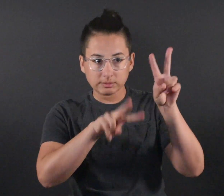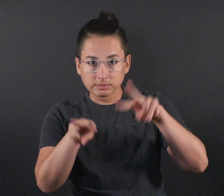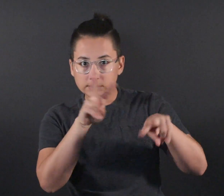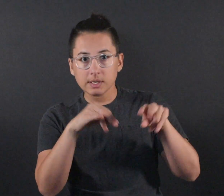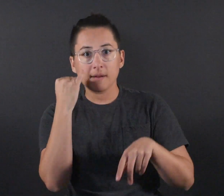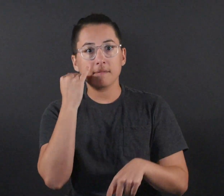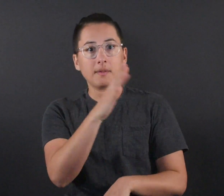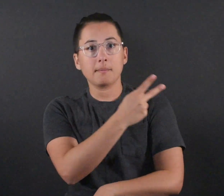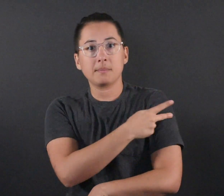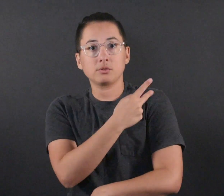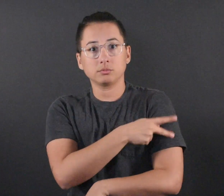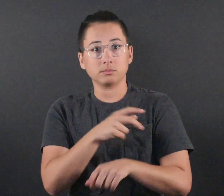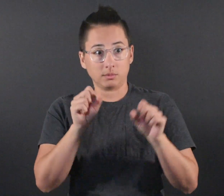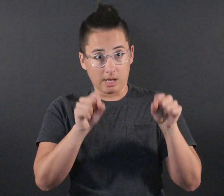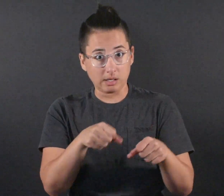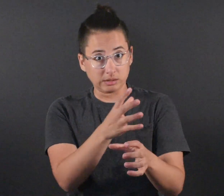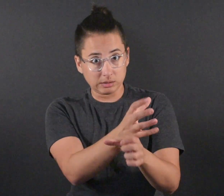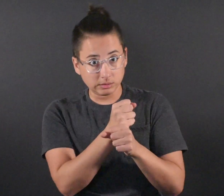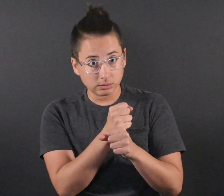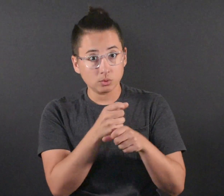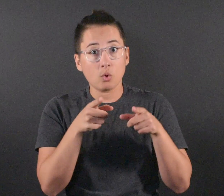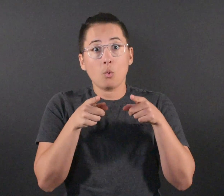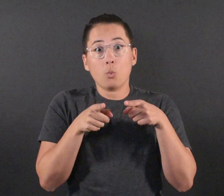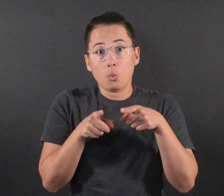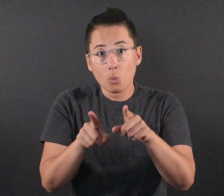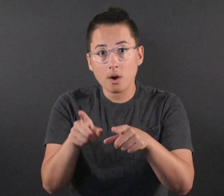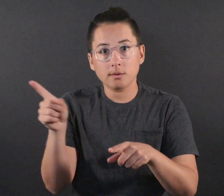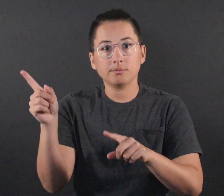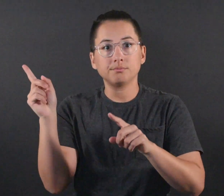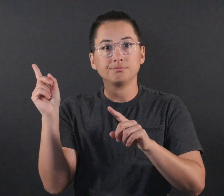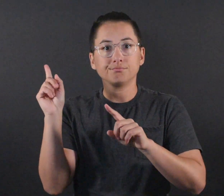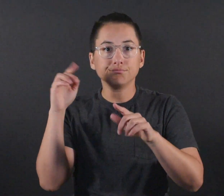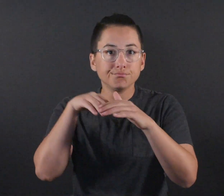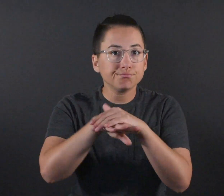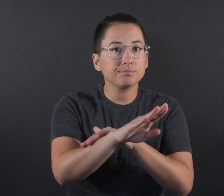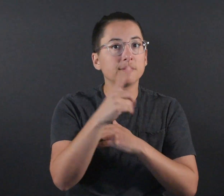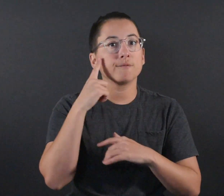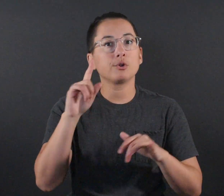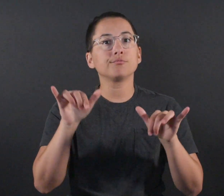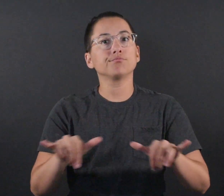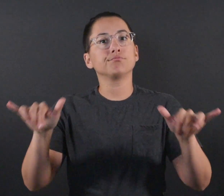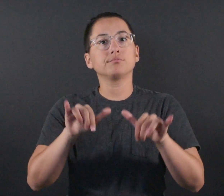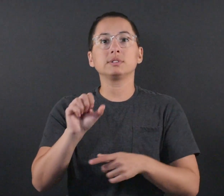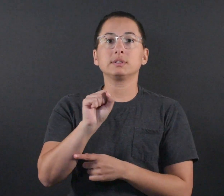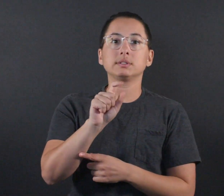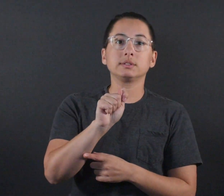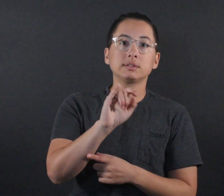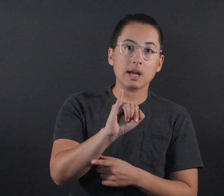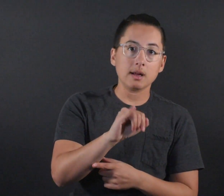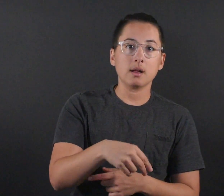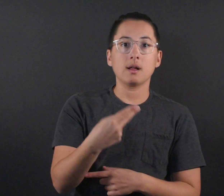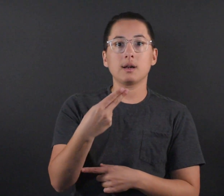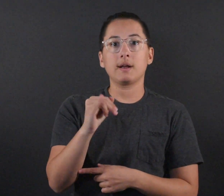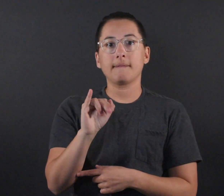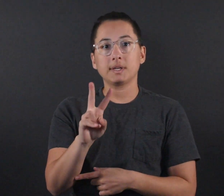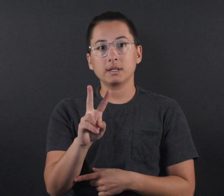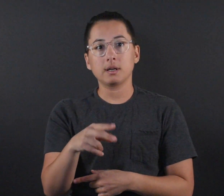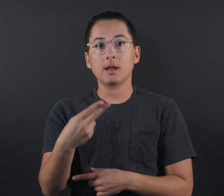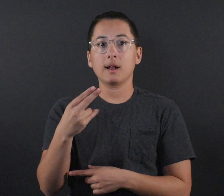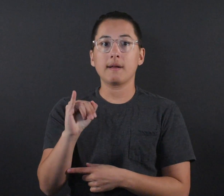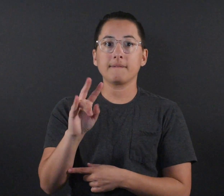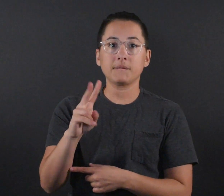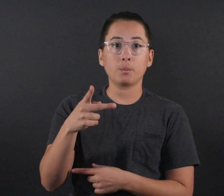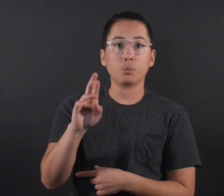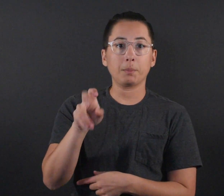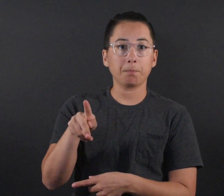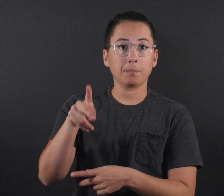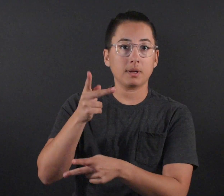their patients are eligible while patients are in for routine STI/HIV/HIV PrEP care.